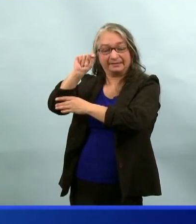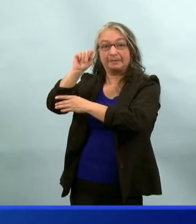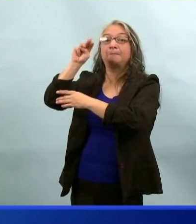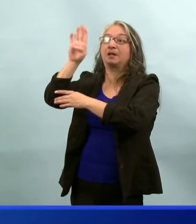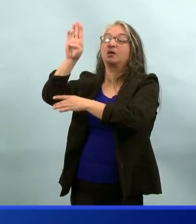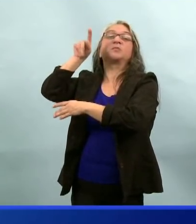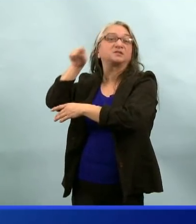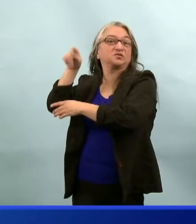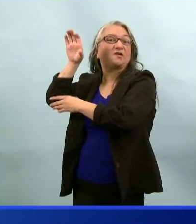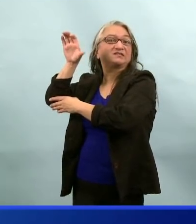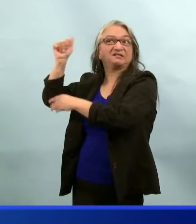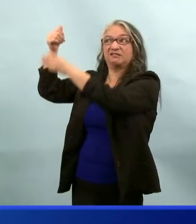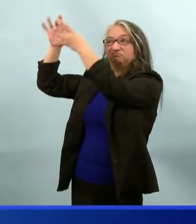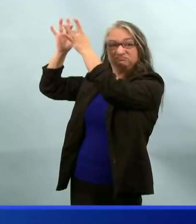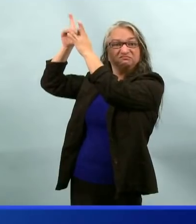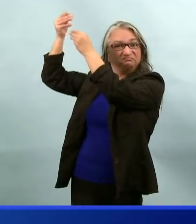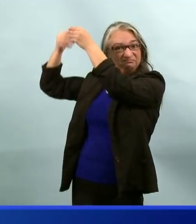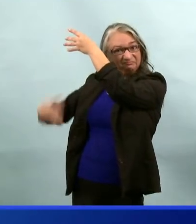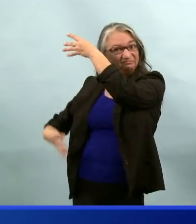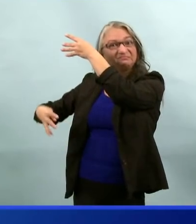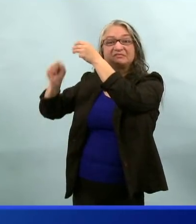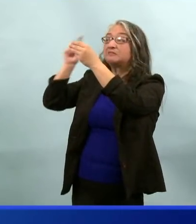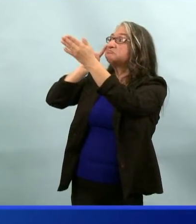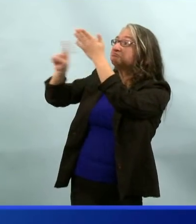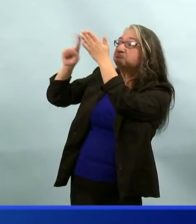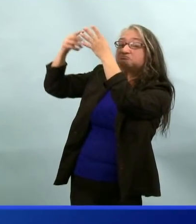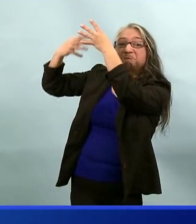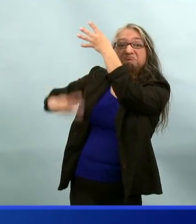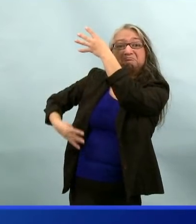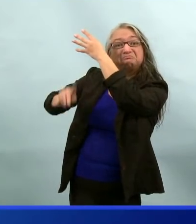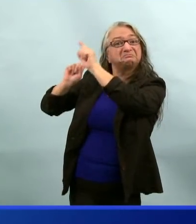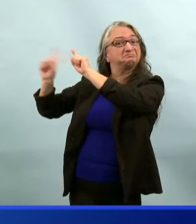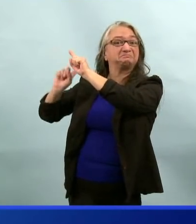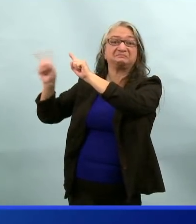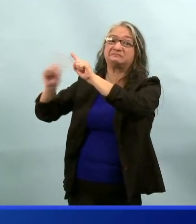locator and where you can locate where you can go most quickly and conveniently